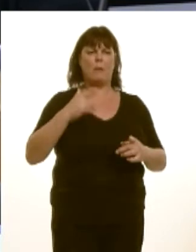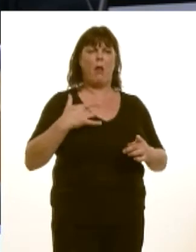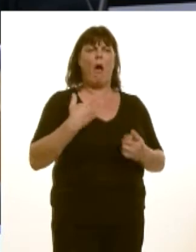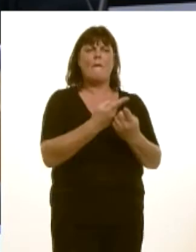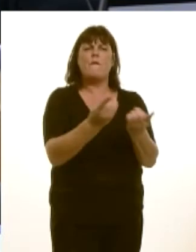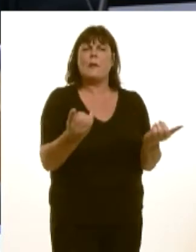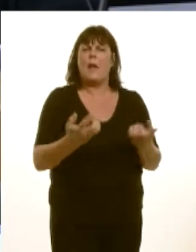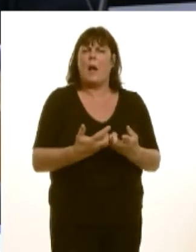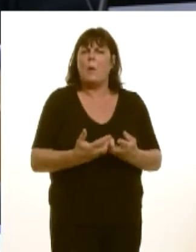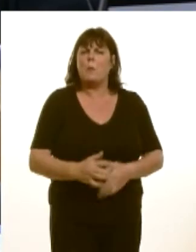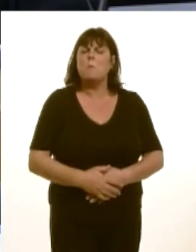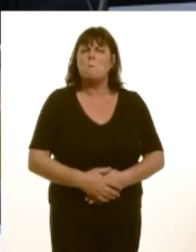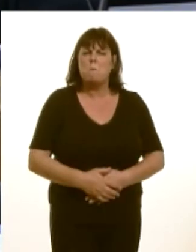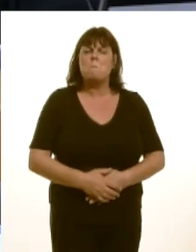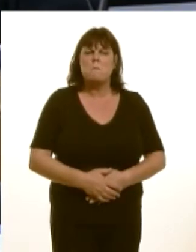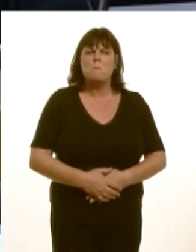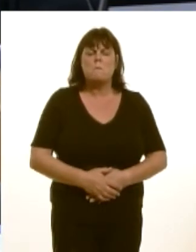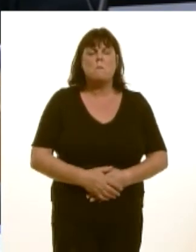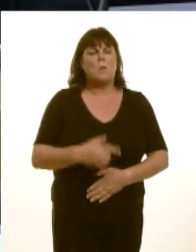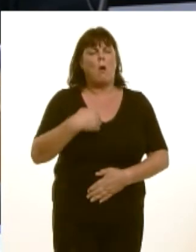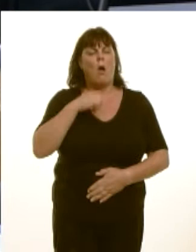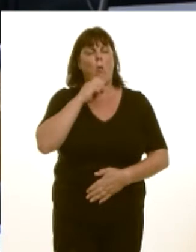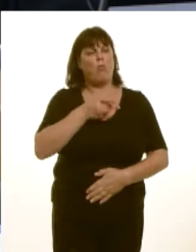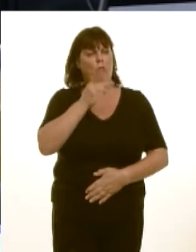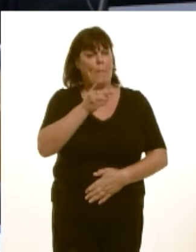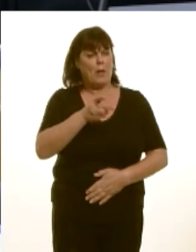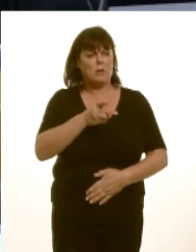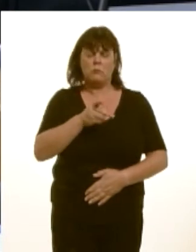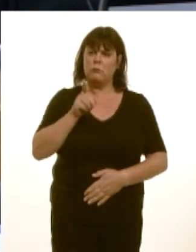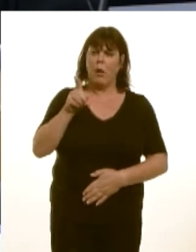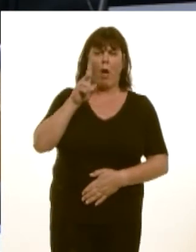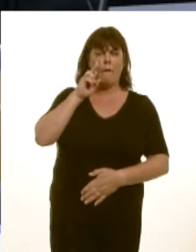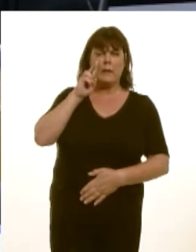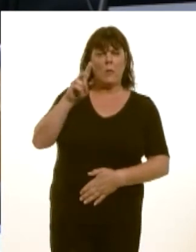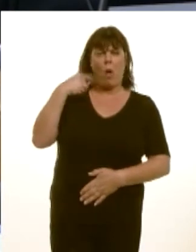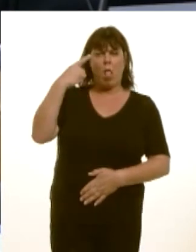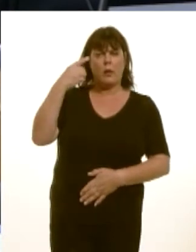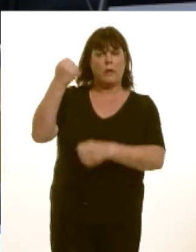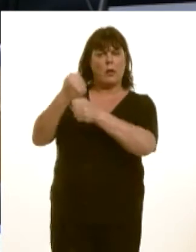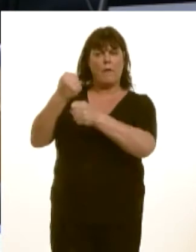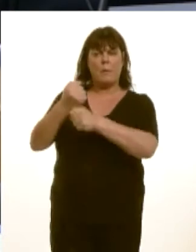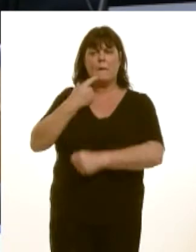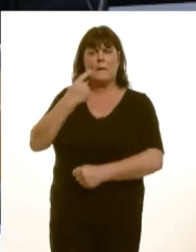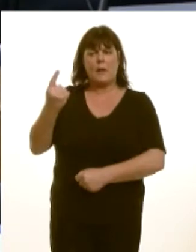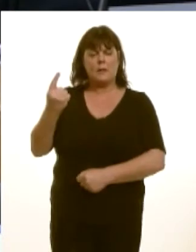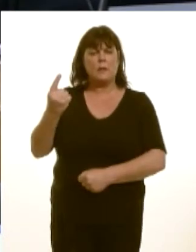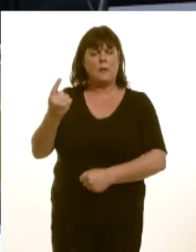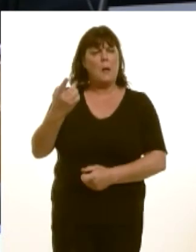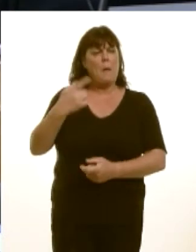Therefore, I reiterate the point that I have heard what the UK Government has said, but that our approach in planning terms remains the same.